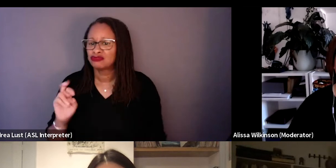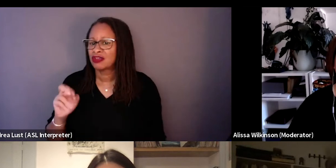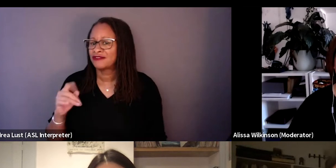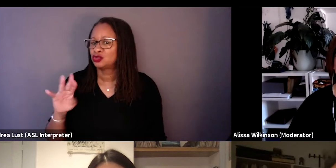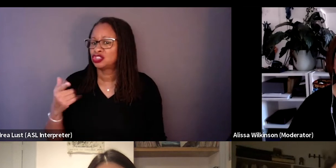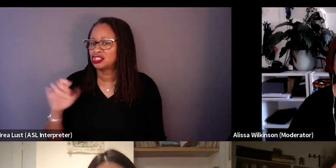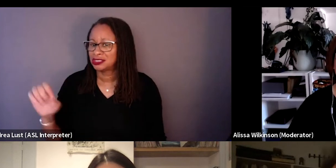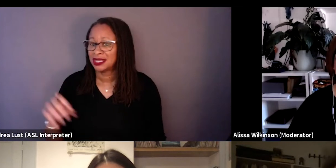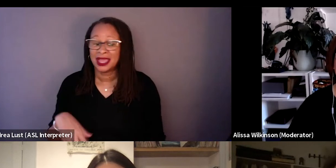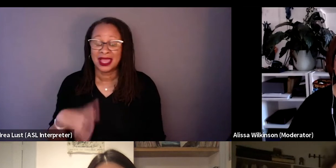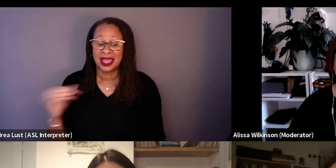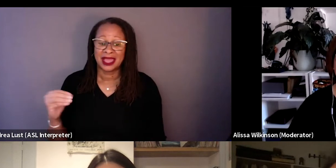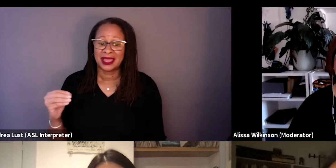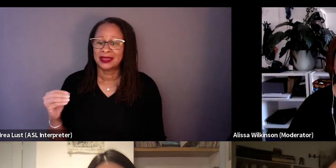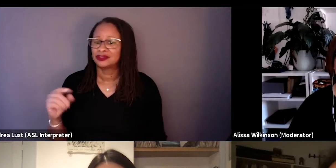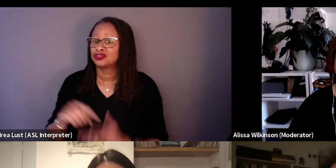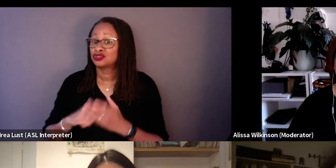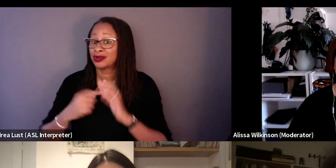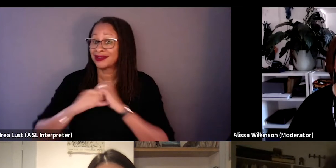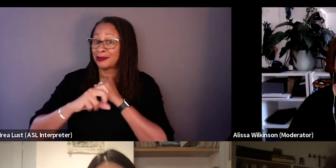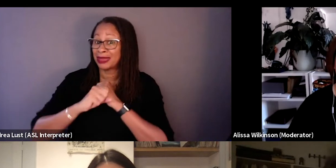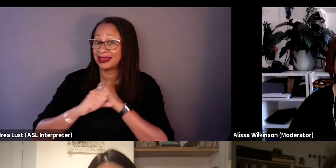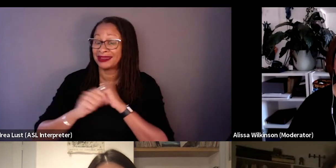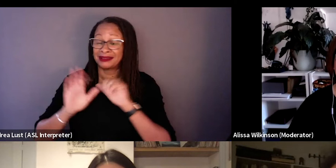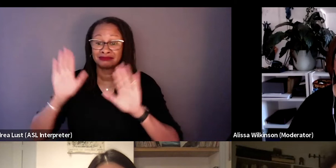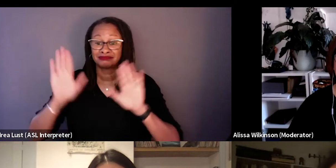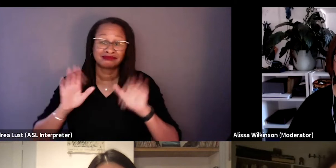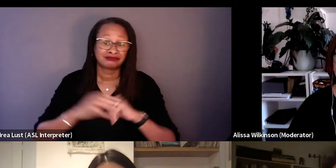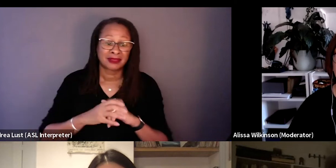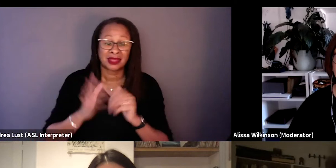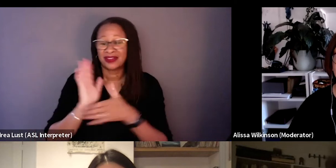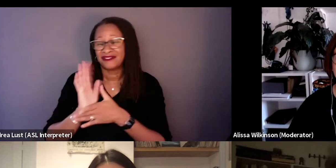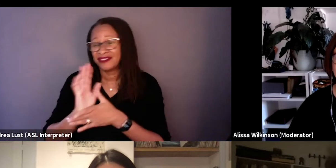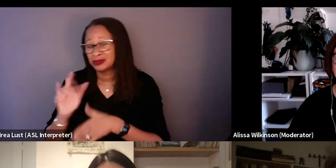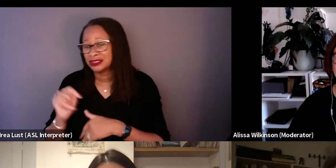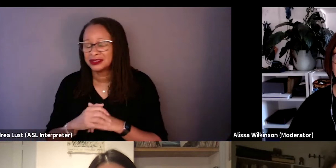And she started campaigning and we filmed it and we thought it's she's one,